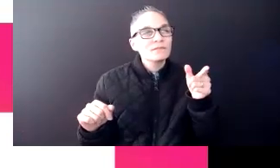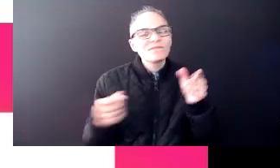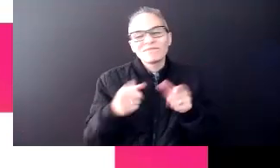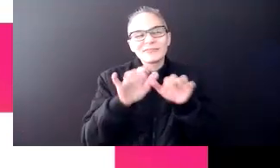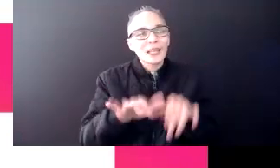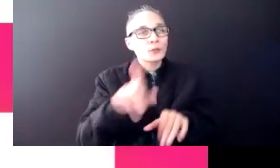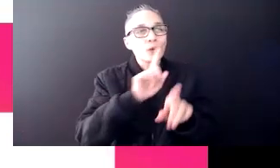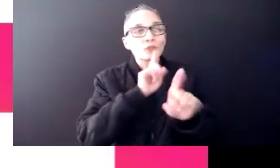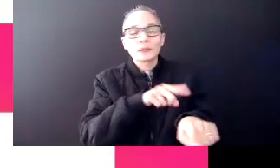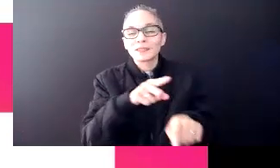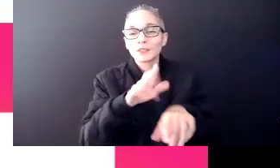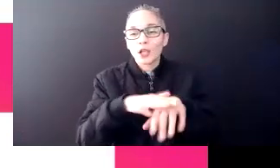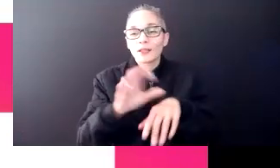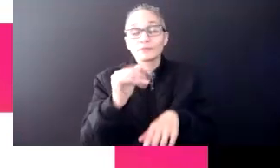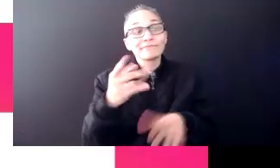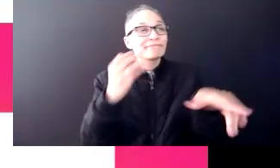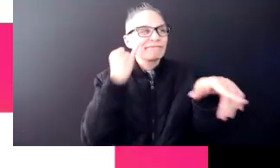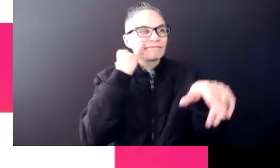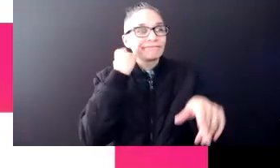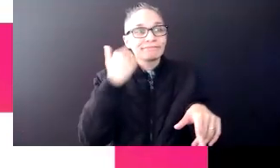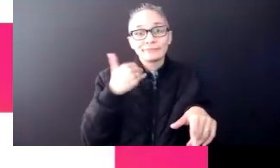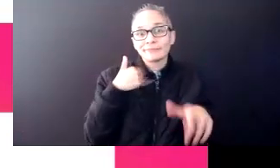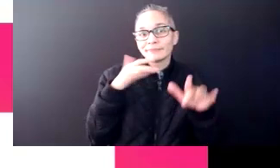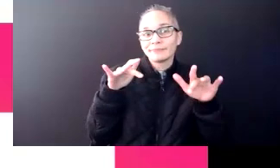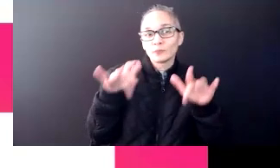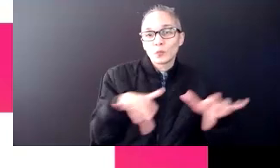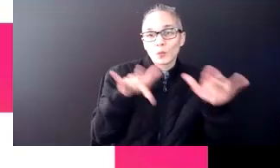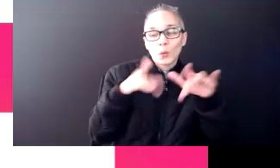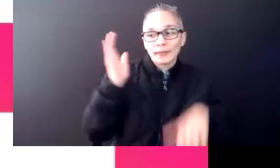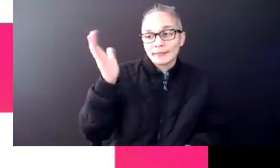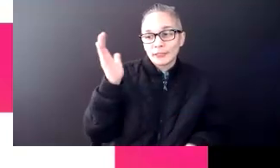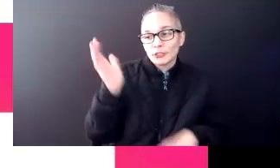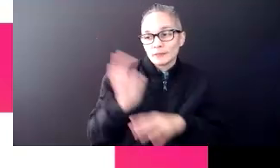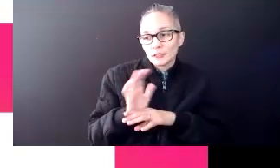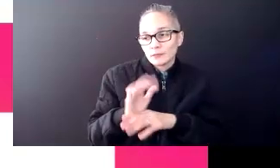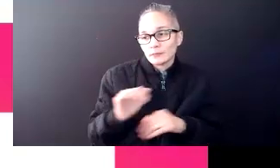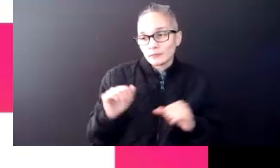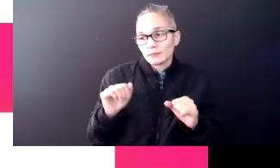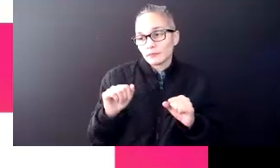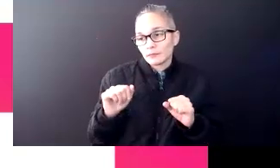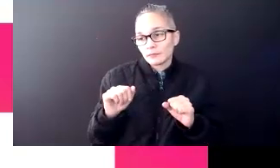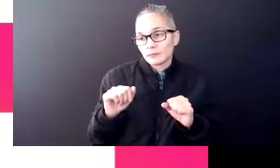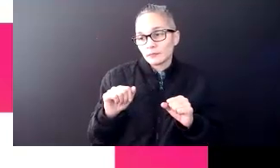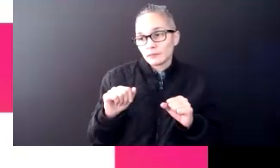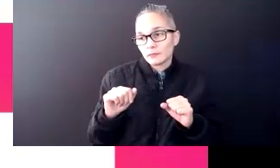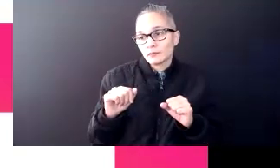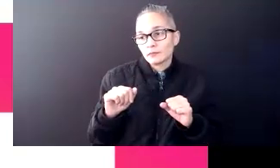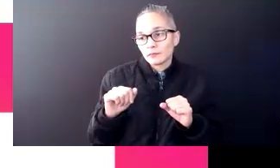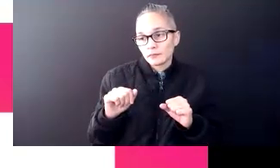Let's say I have a recorded lecture video that I, you know, have students watch.